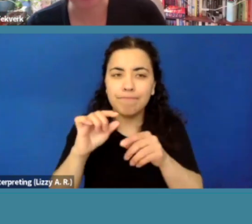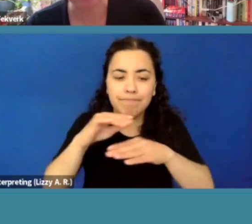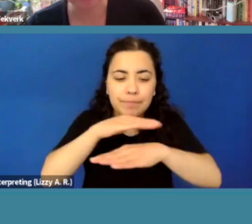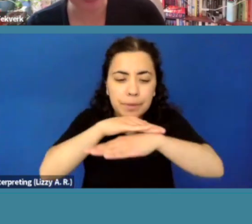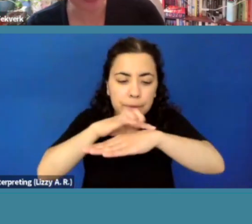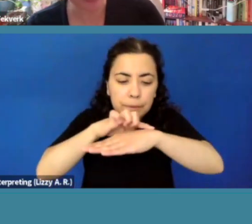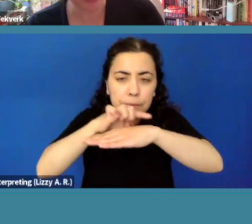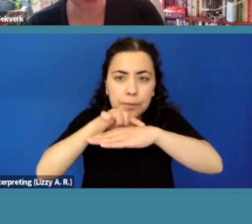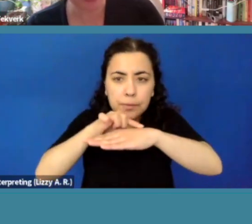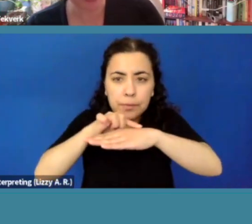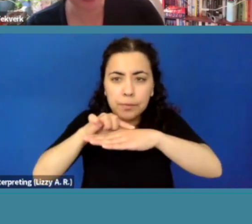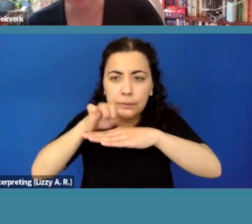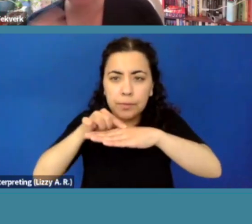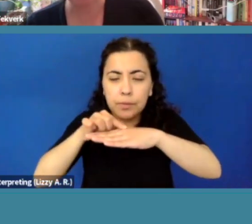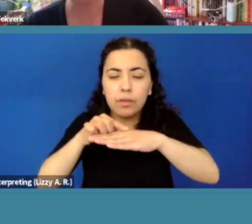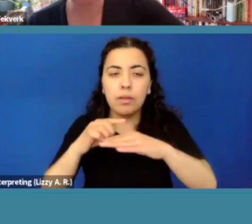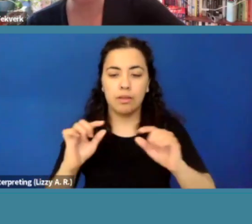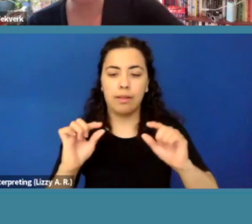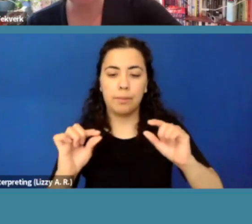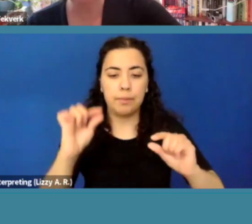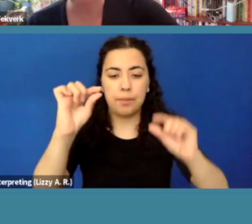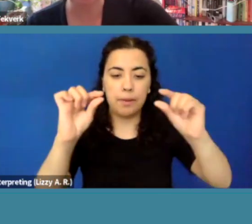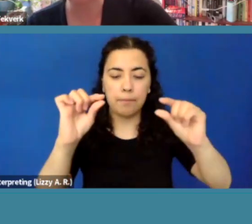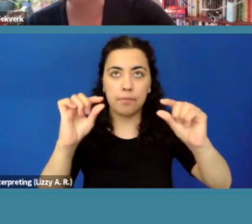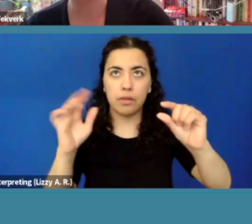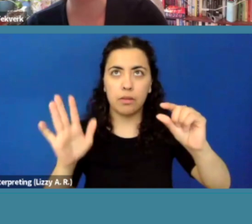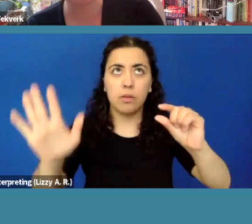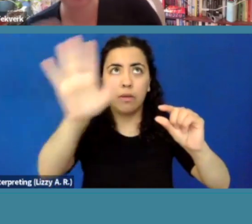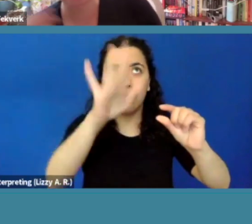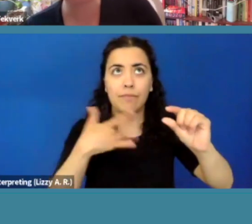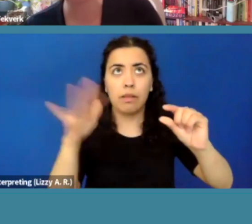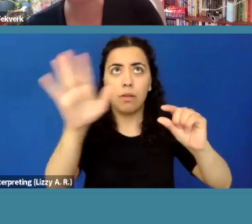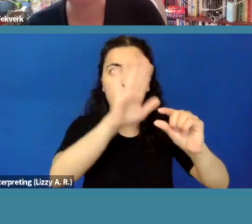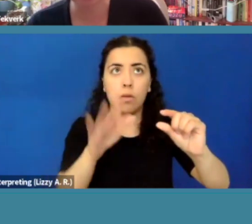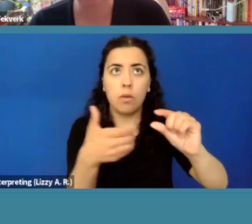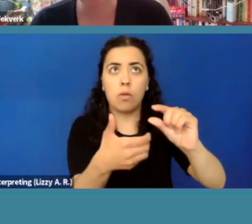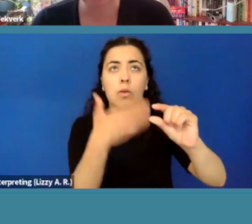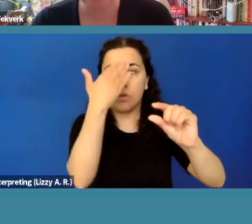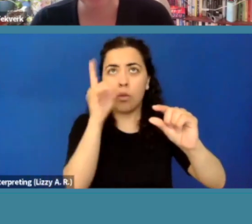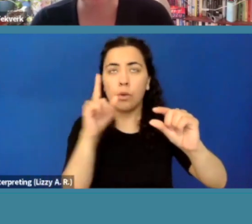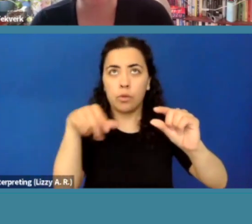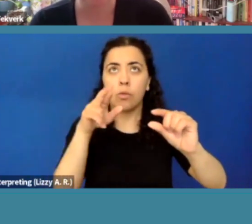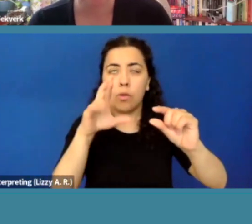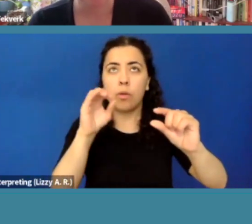scan to use that QR code, that can be really helpful so that folks can get to your website or get whatever information